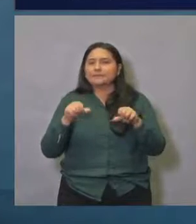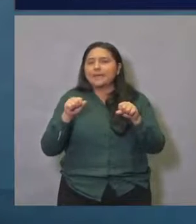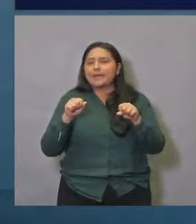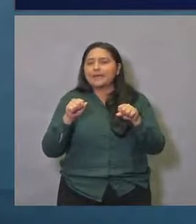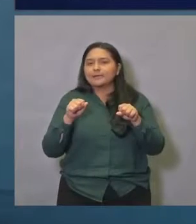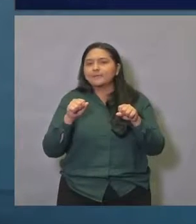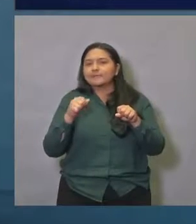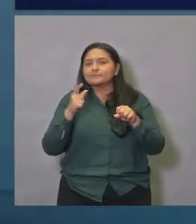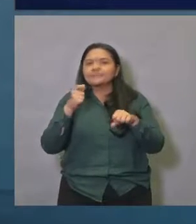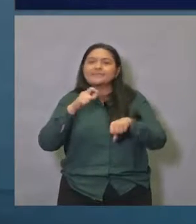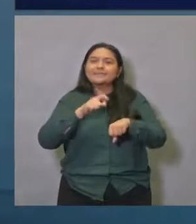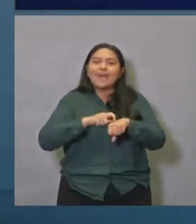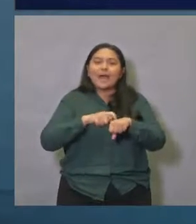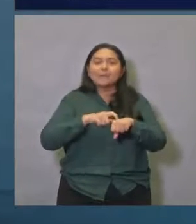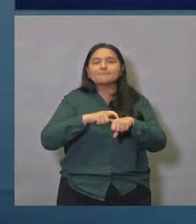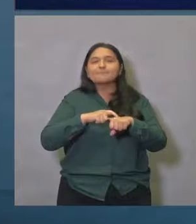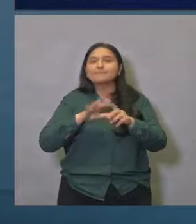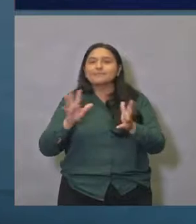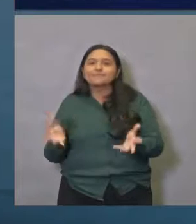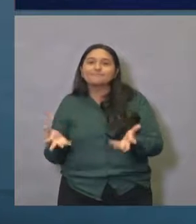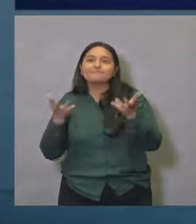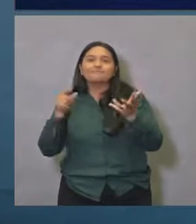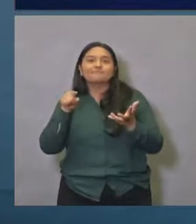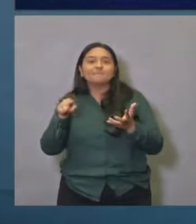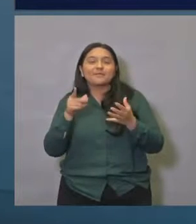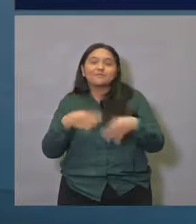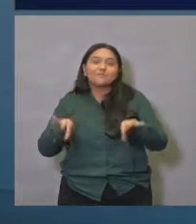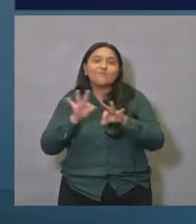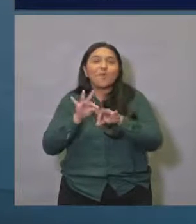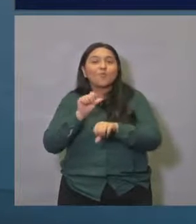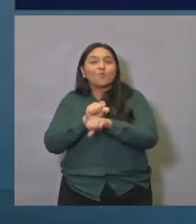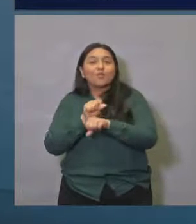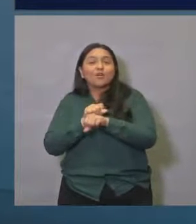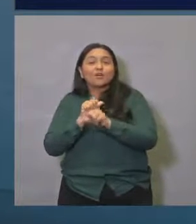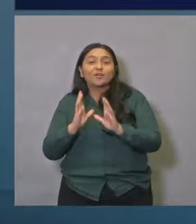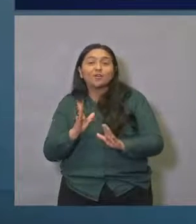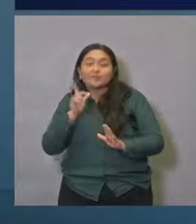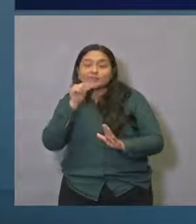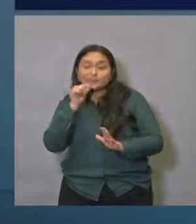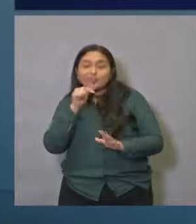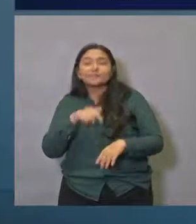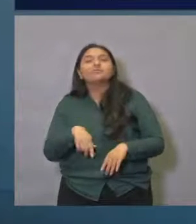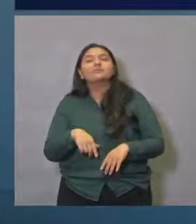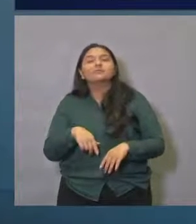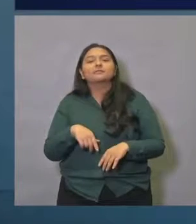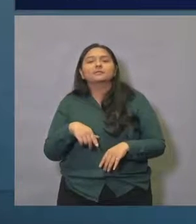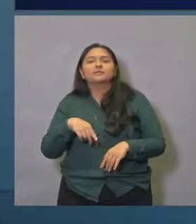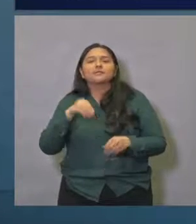TAKE JUST A MINUTE TODAY TO THANK AND UPLIFT A CRITICAL PART